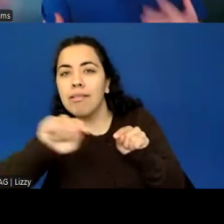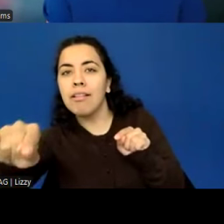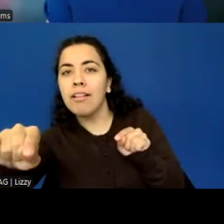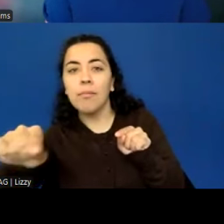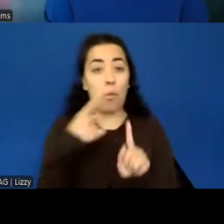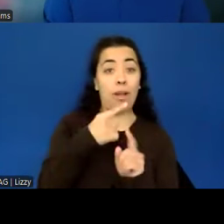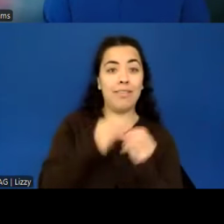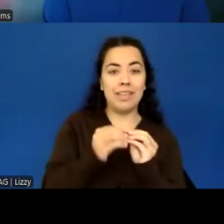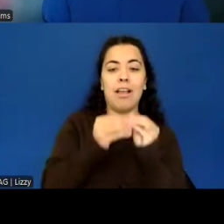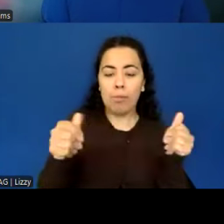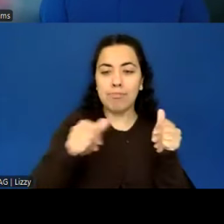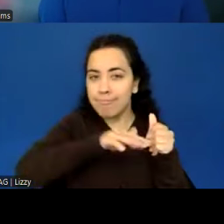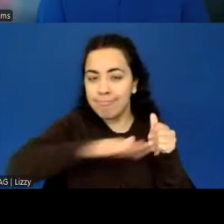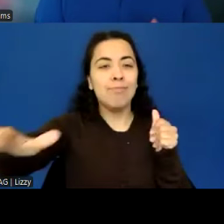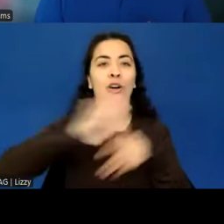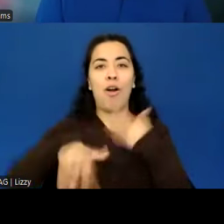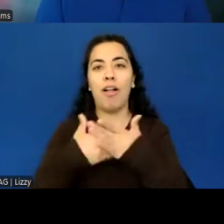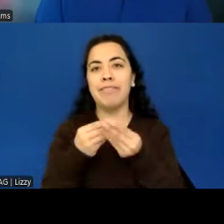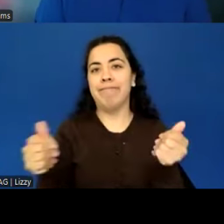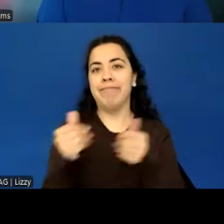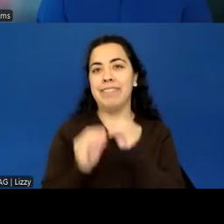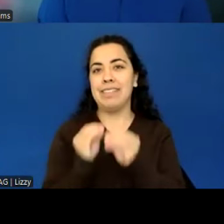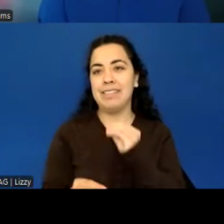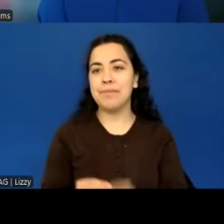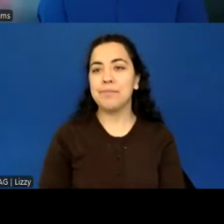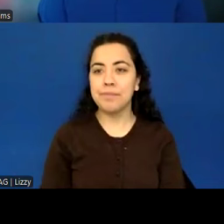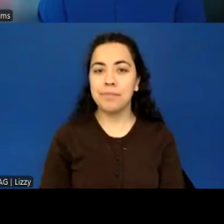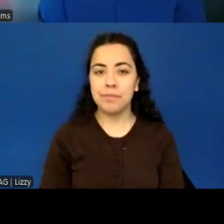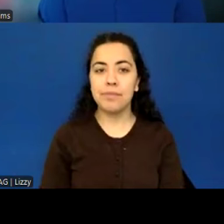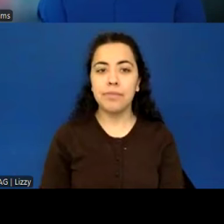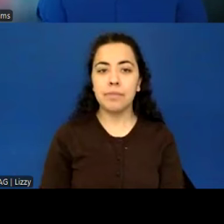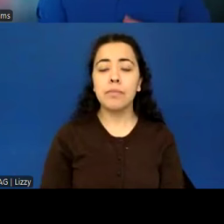And it really comes down to training. Having a consistent training program in place,